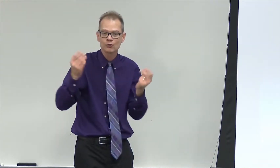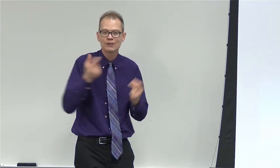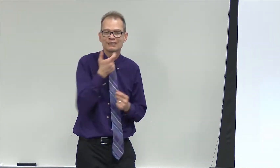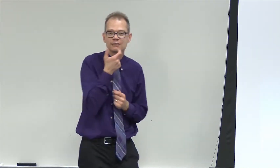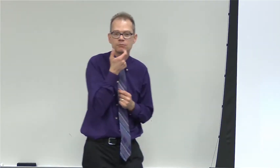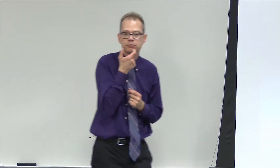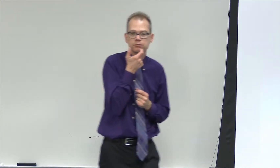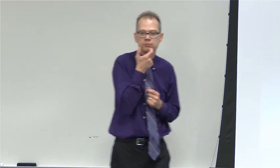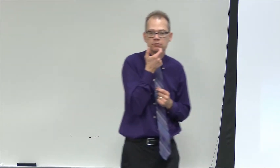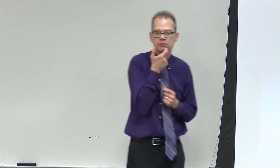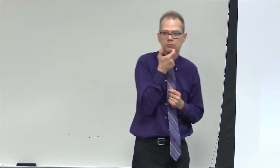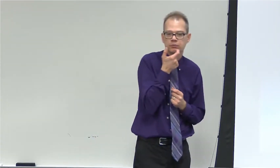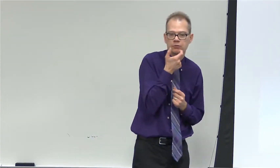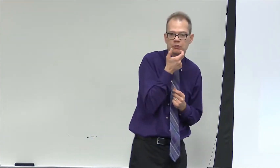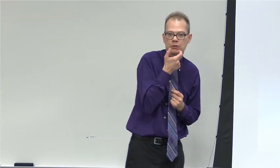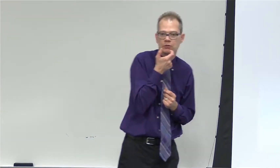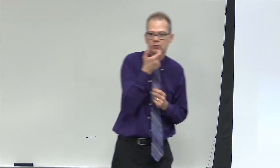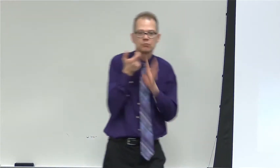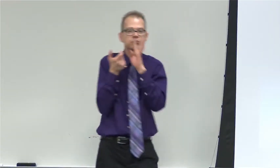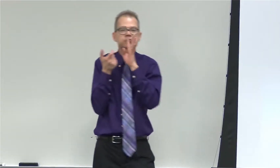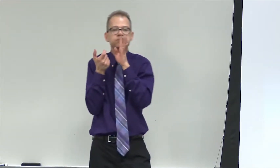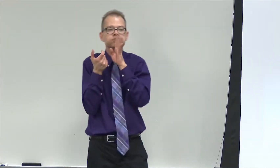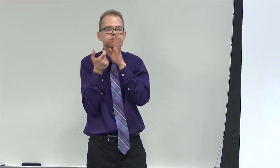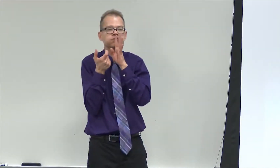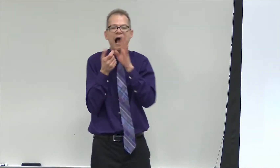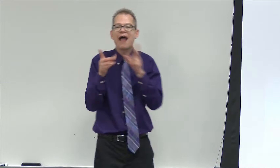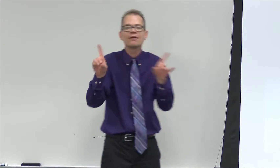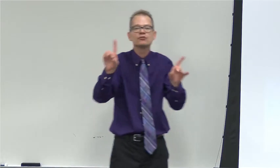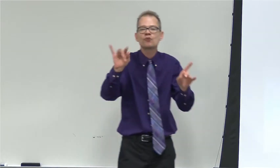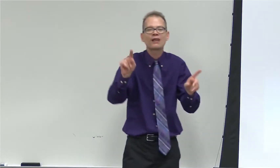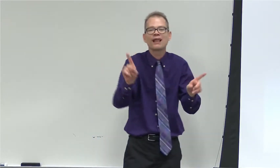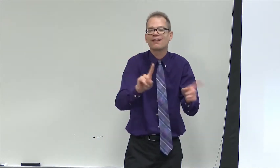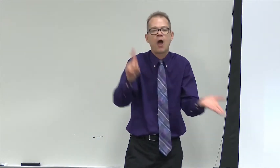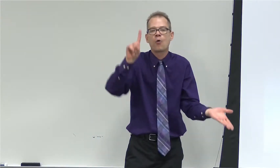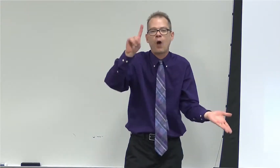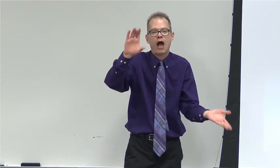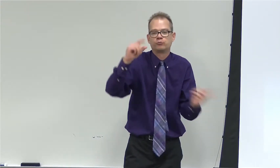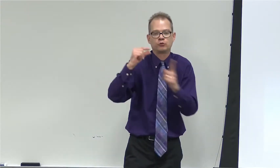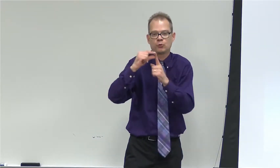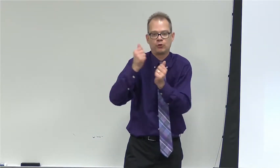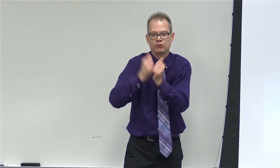Most doctors dictate their reports. They speak into a recorder